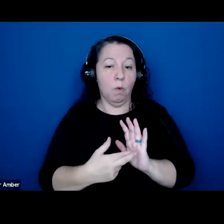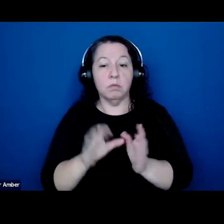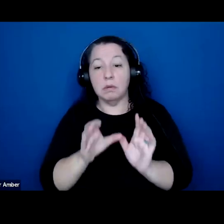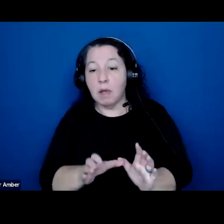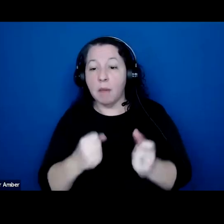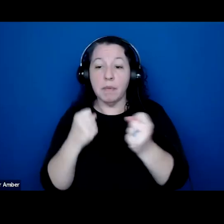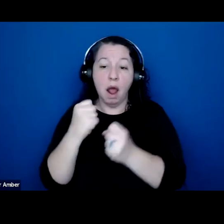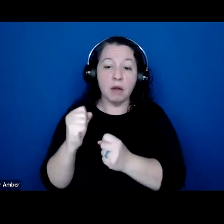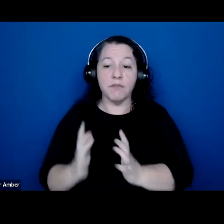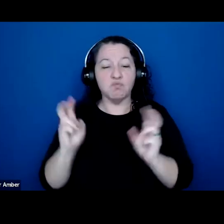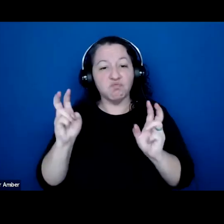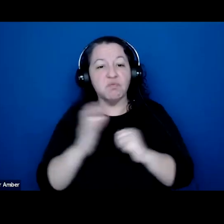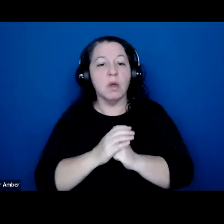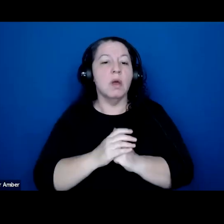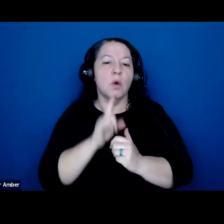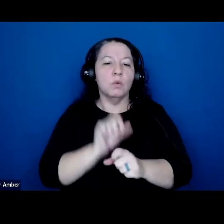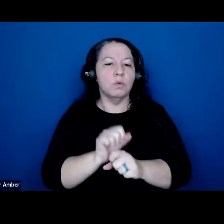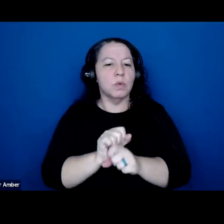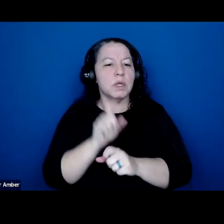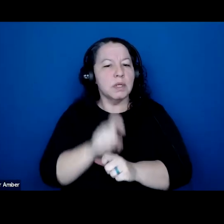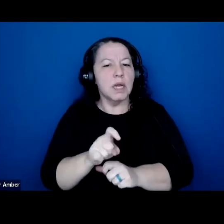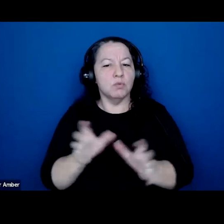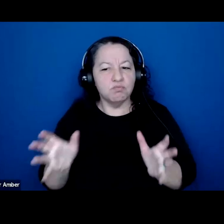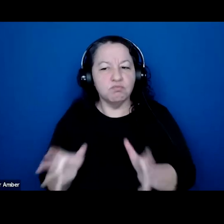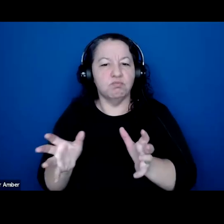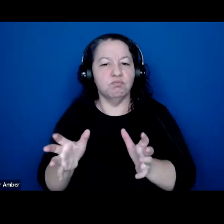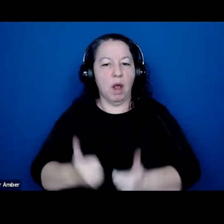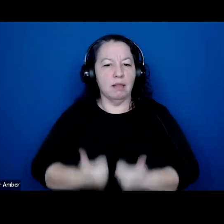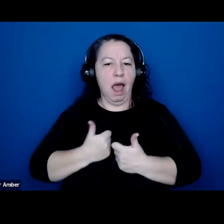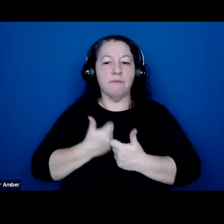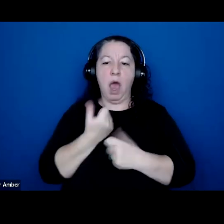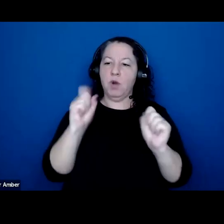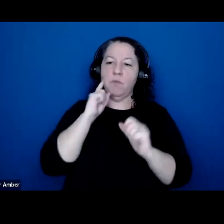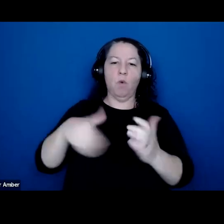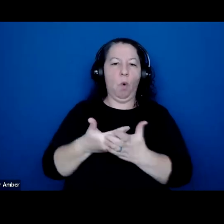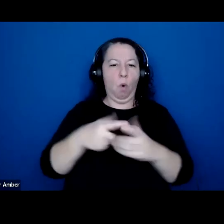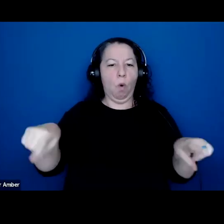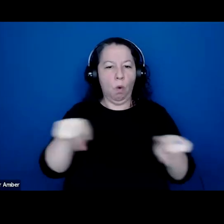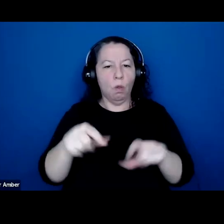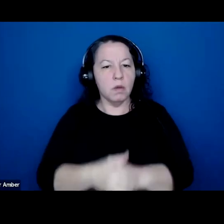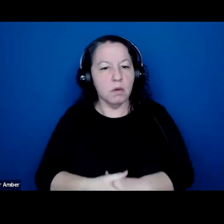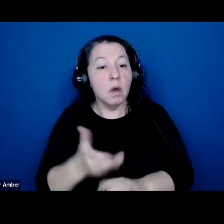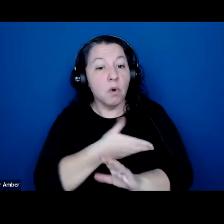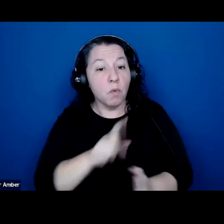are directed at nurturing life and freedom for all. Before we get started, we want to do a little grounding